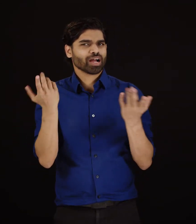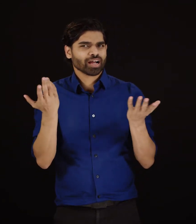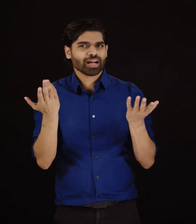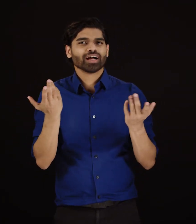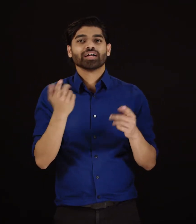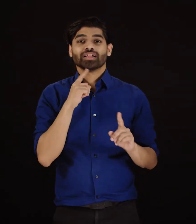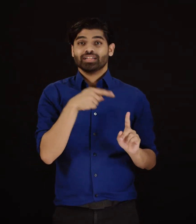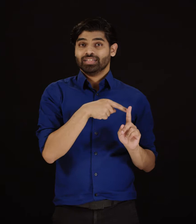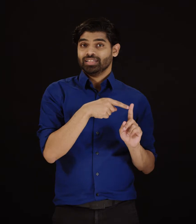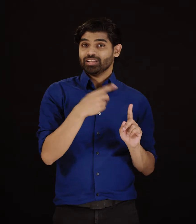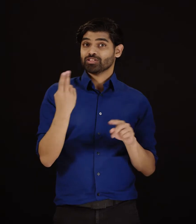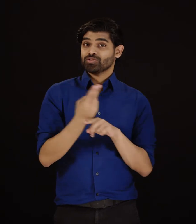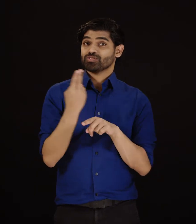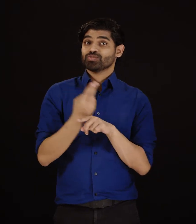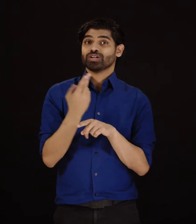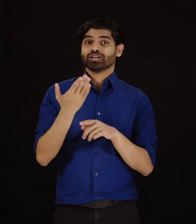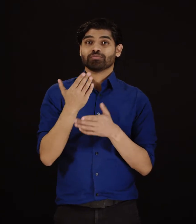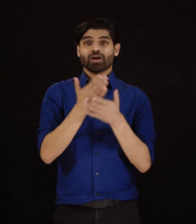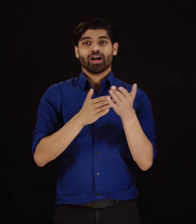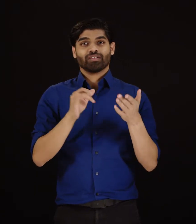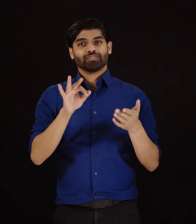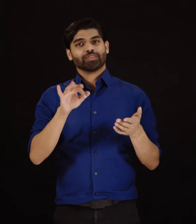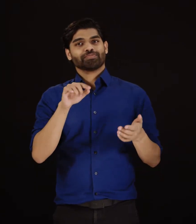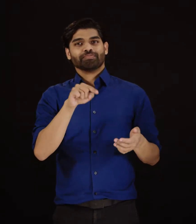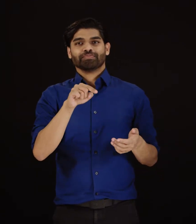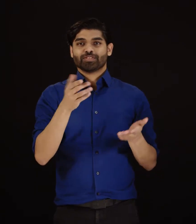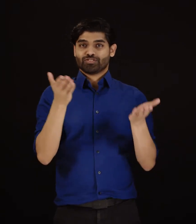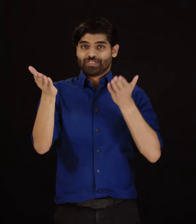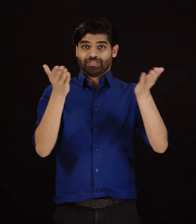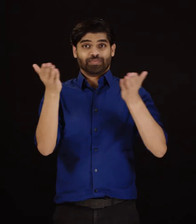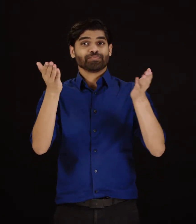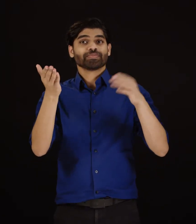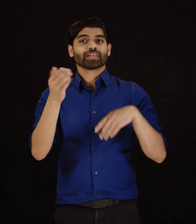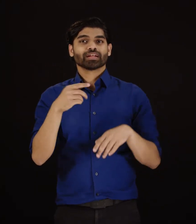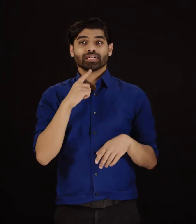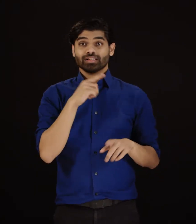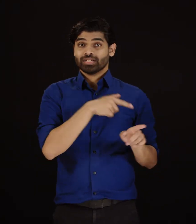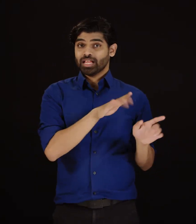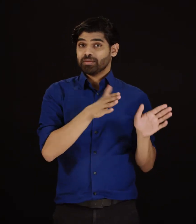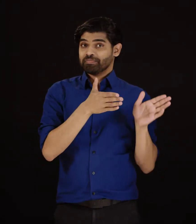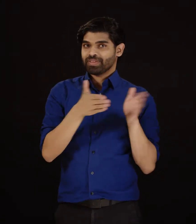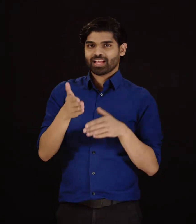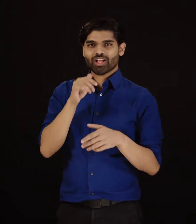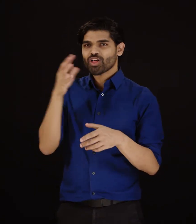For example, data pay-per-use charges, international roaming, or long distance charges.